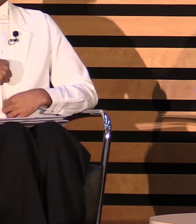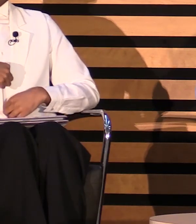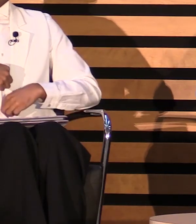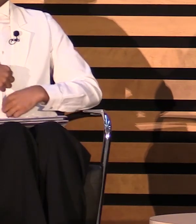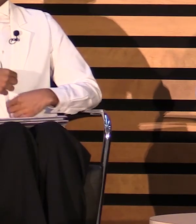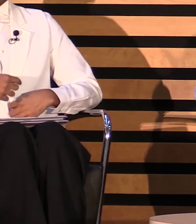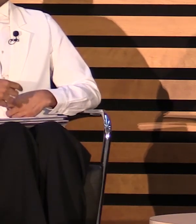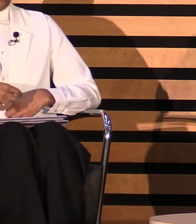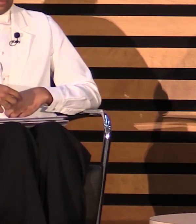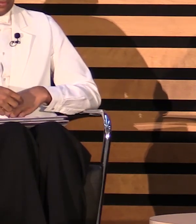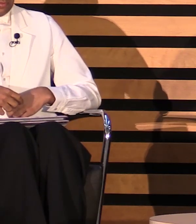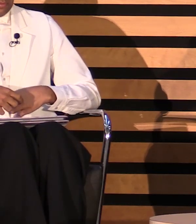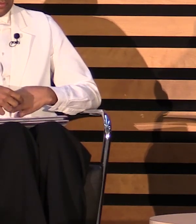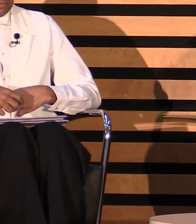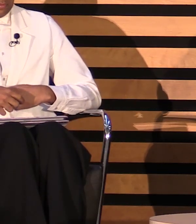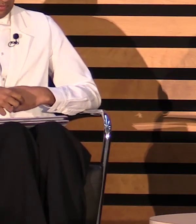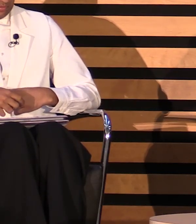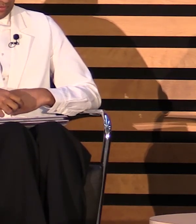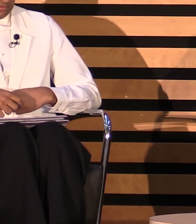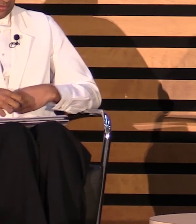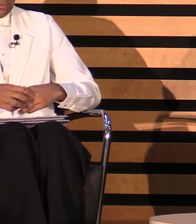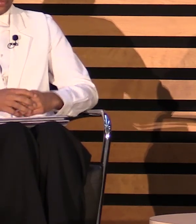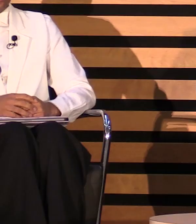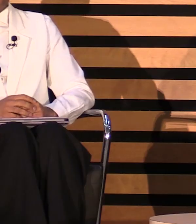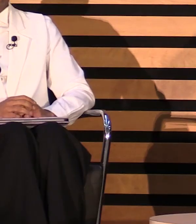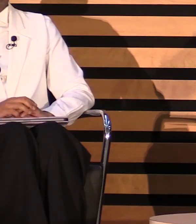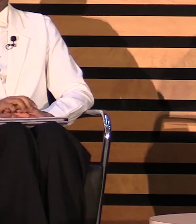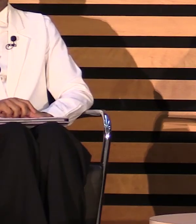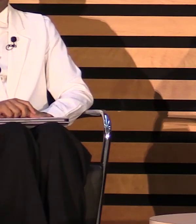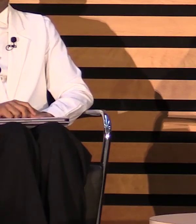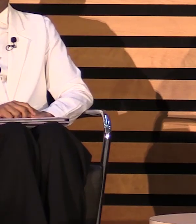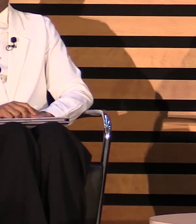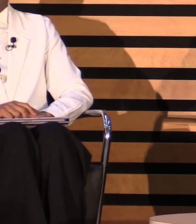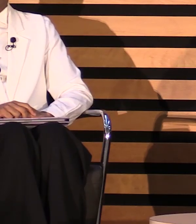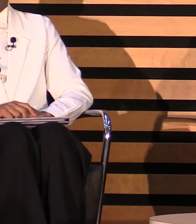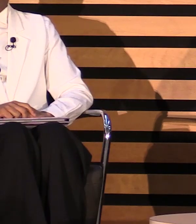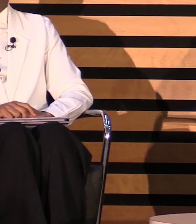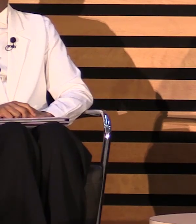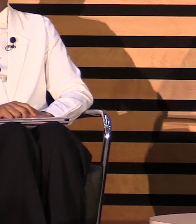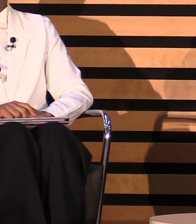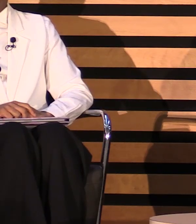And it would be nice if there was roles specifically for deaf people. For example,